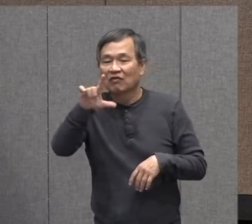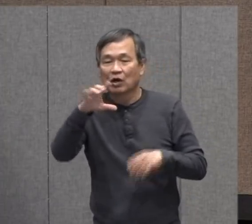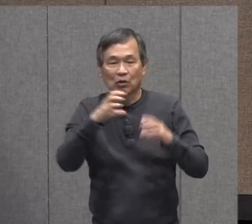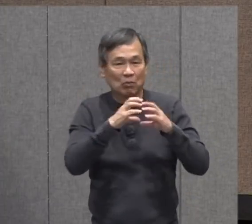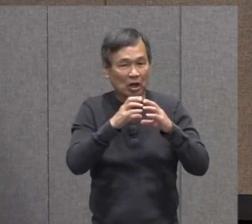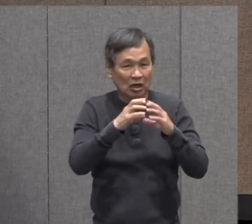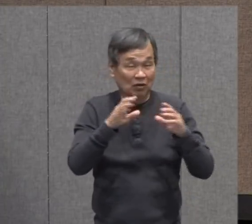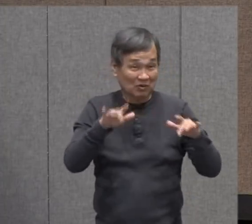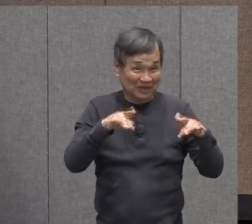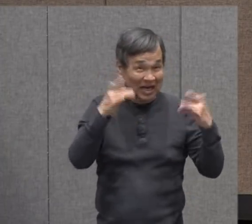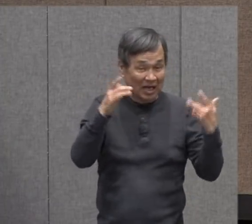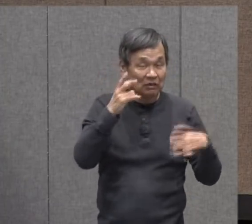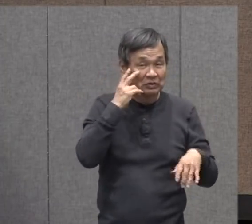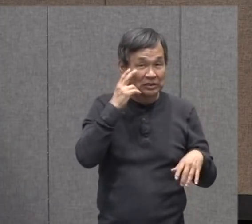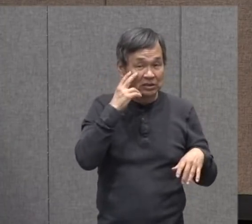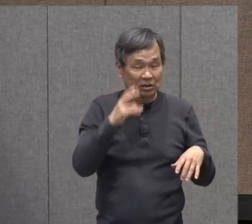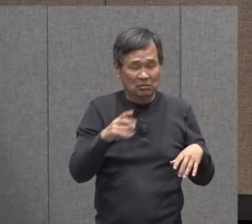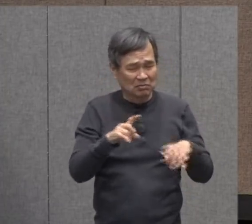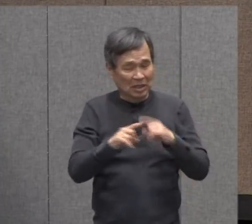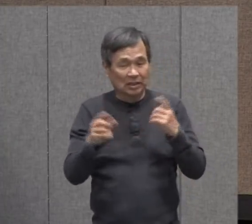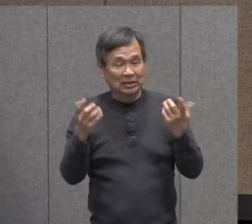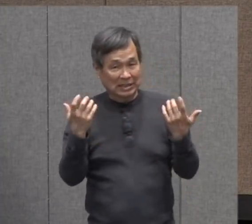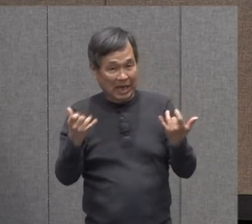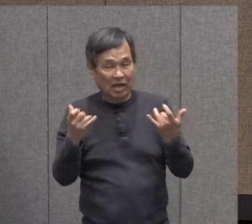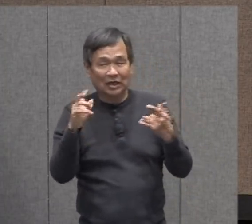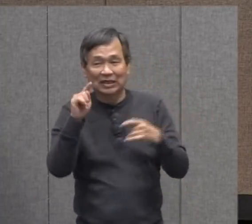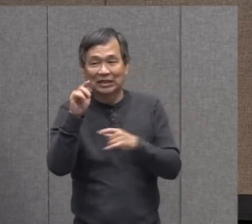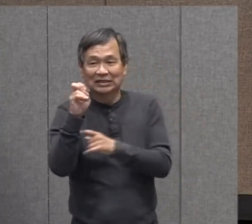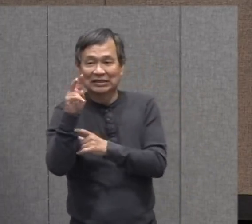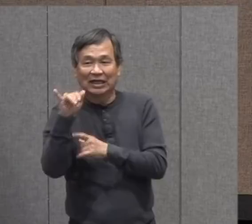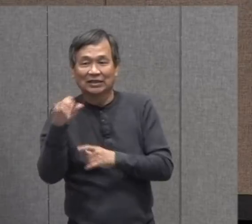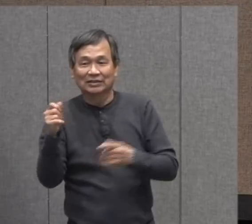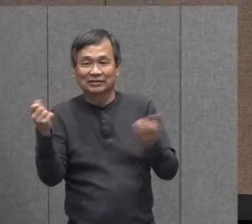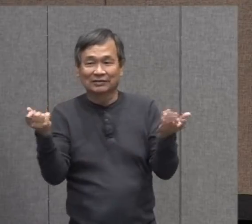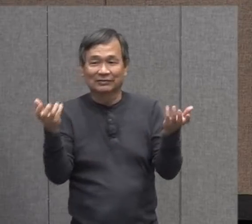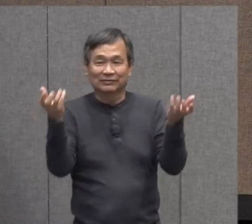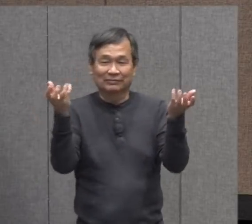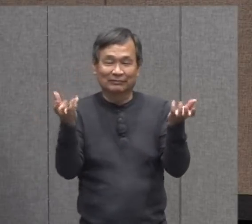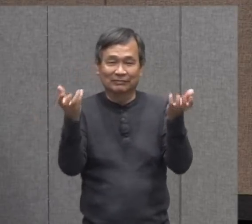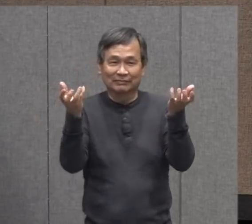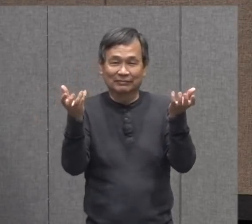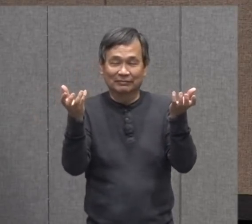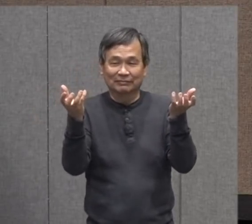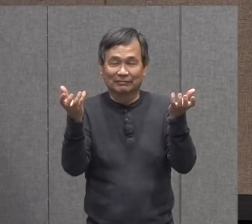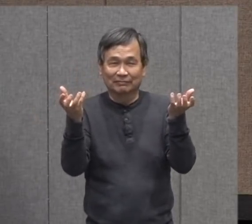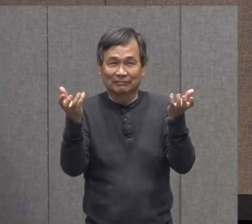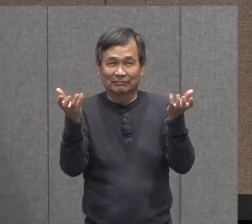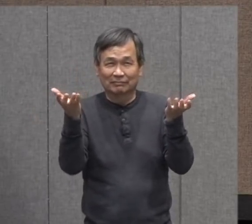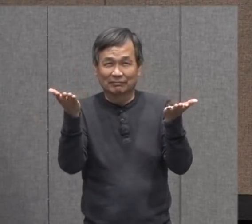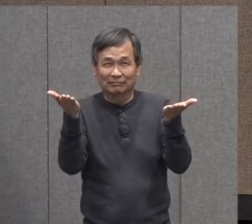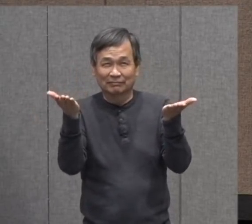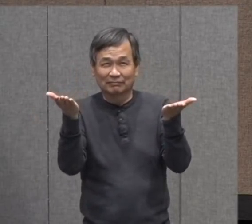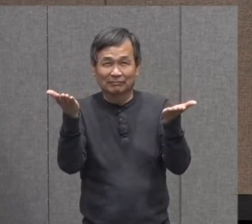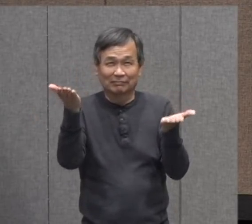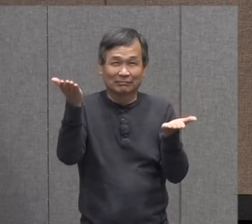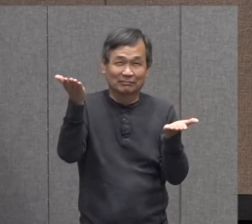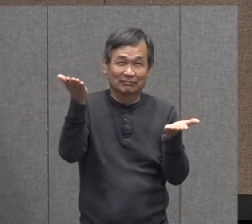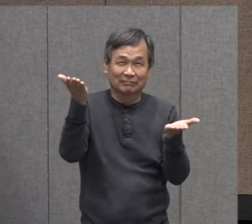So, I'm going to compare this to the tennis ball and I feel that this one is lighter.